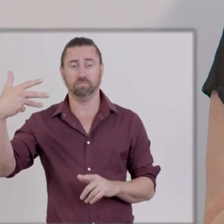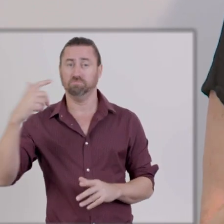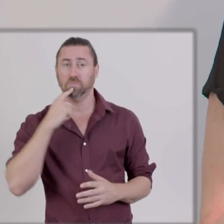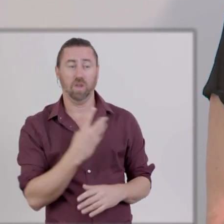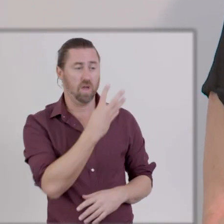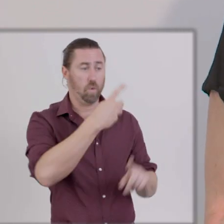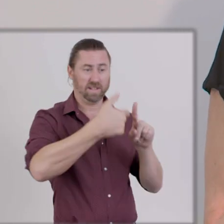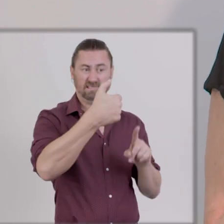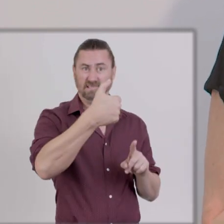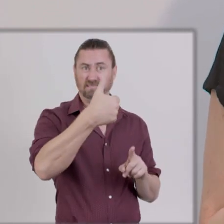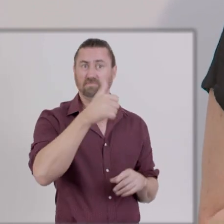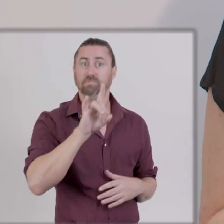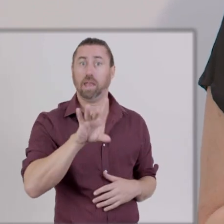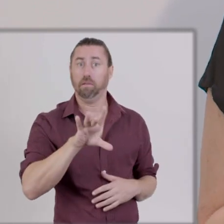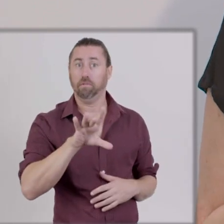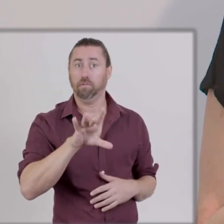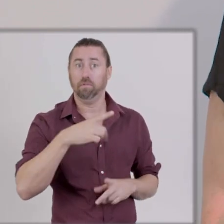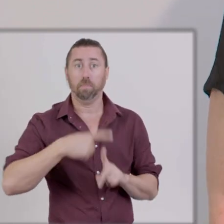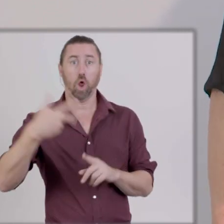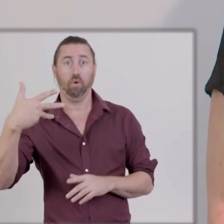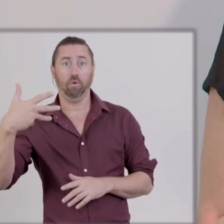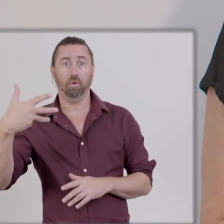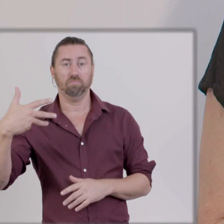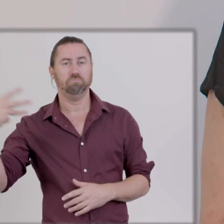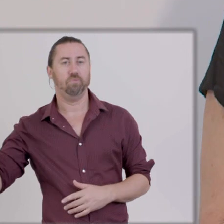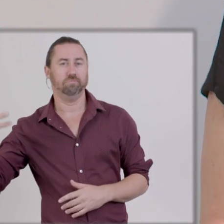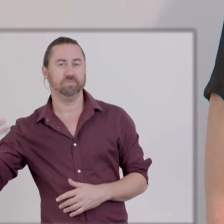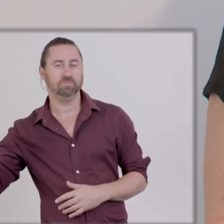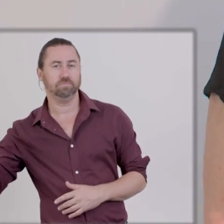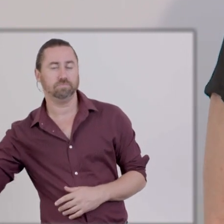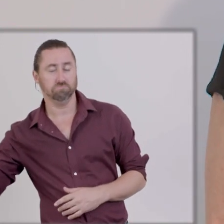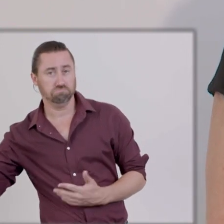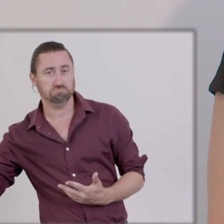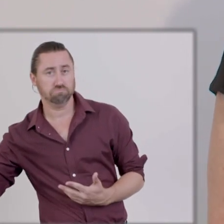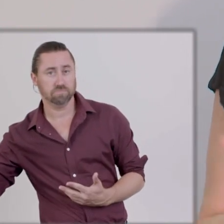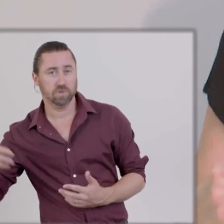4 plus 6 equals 10, plus 9 equals 19.